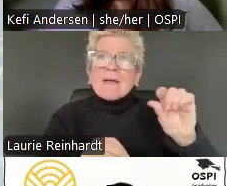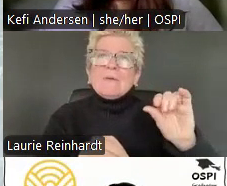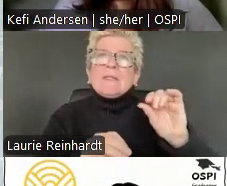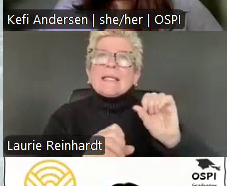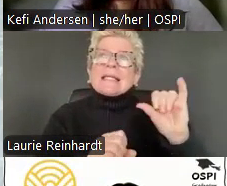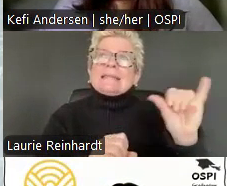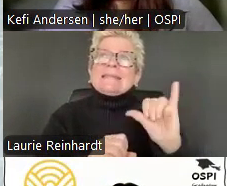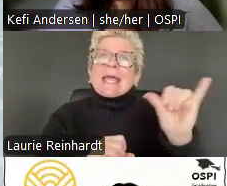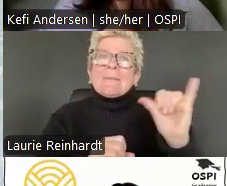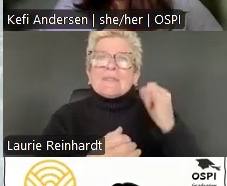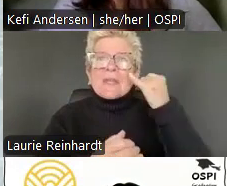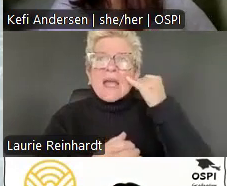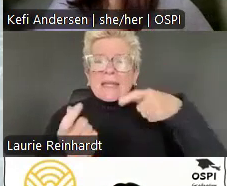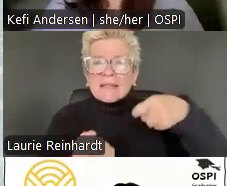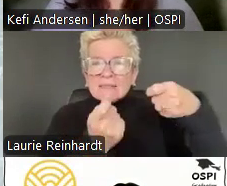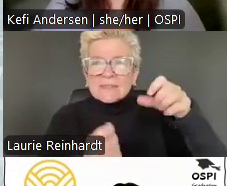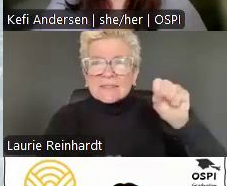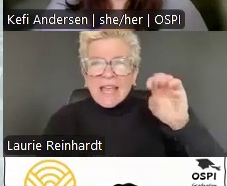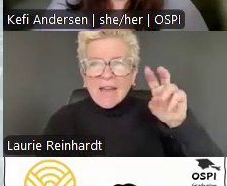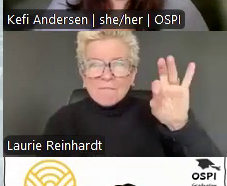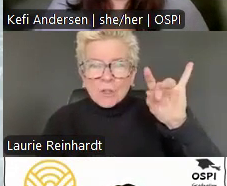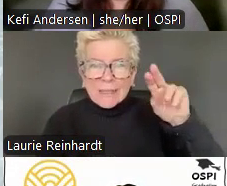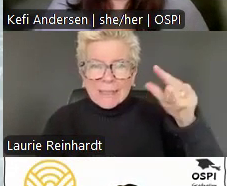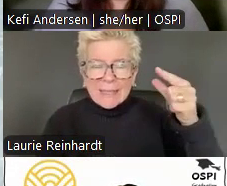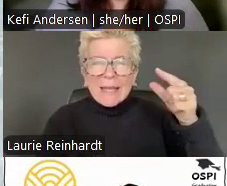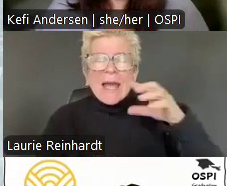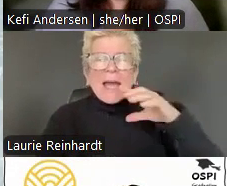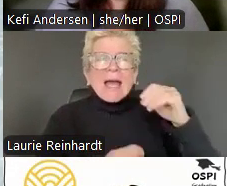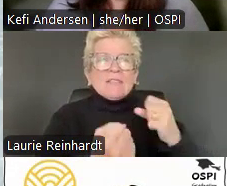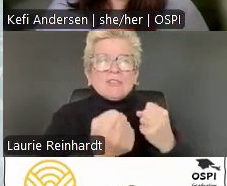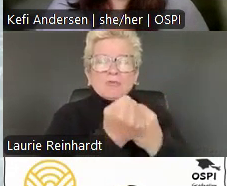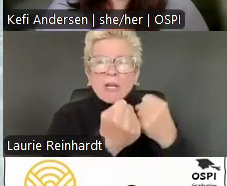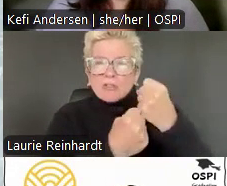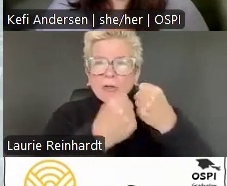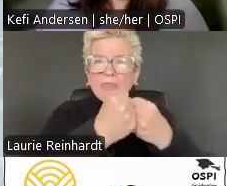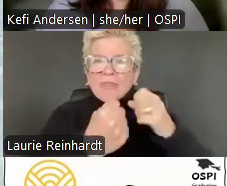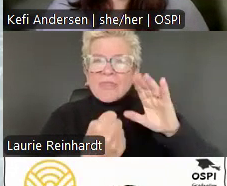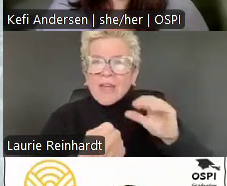scaffolding and structuring their supports that they receive in class. Do they need some extra